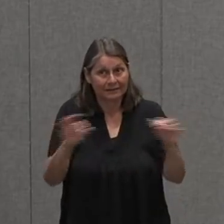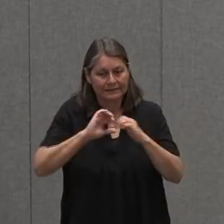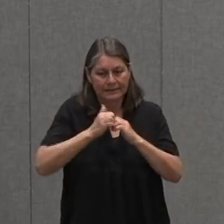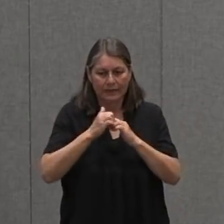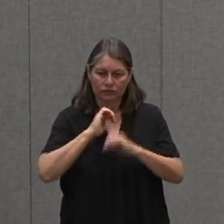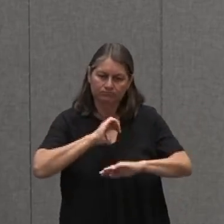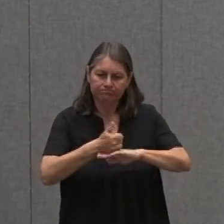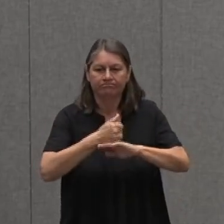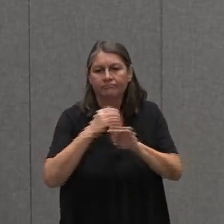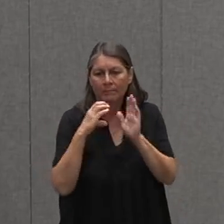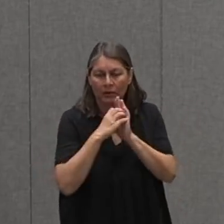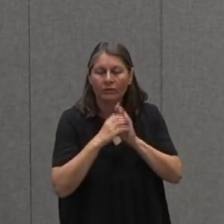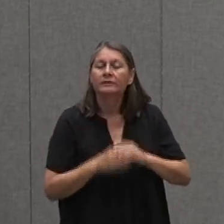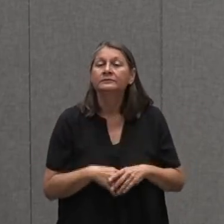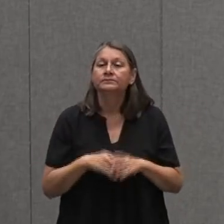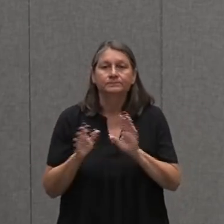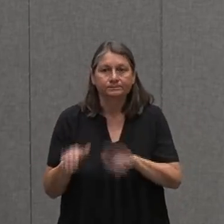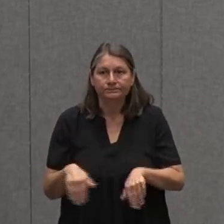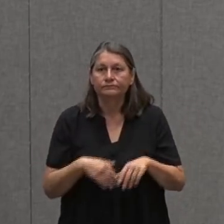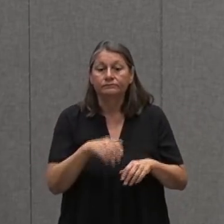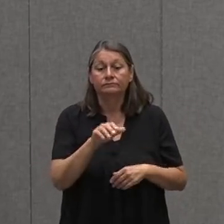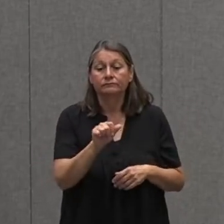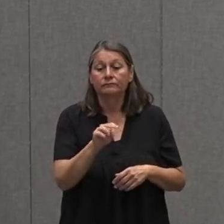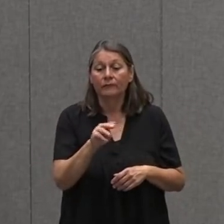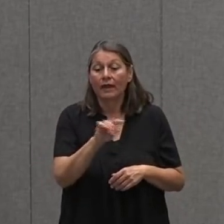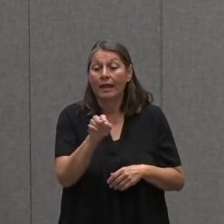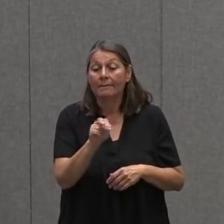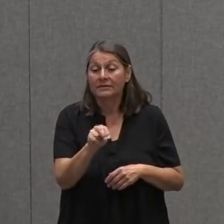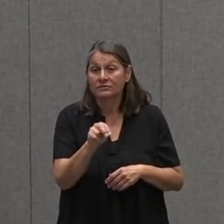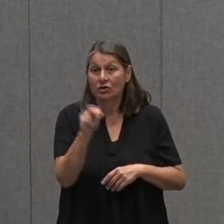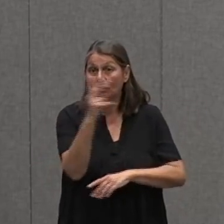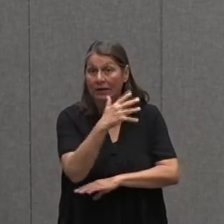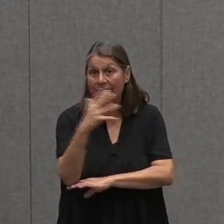"The Amazon rainforest is an important environment